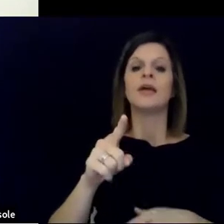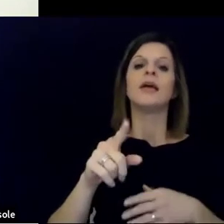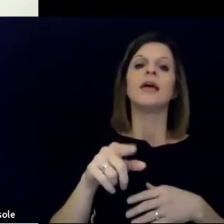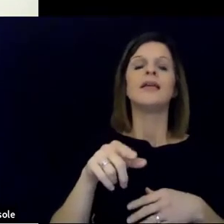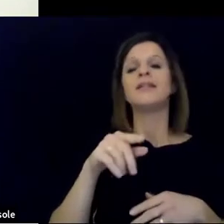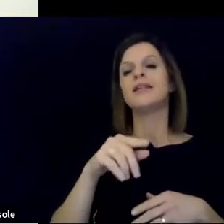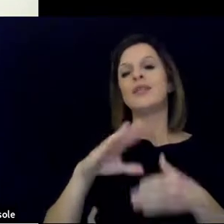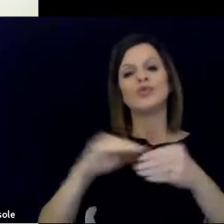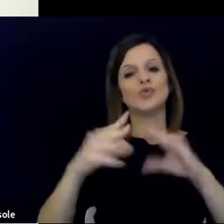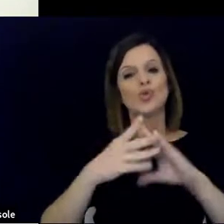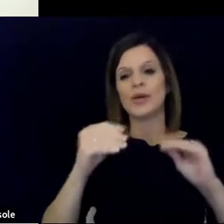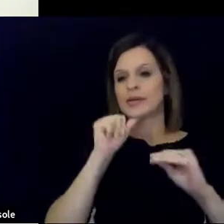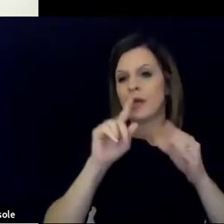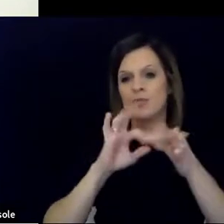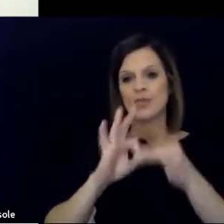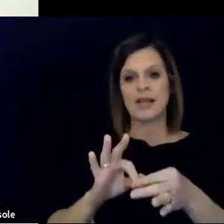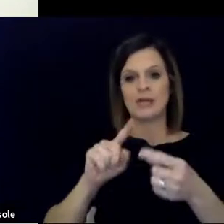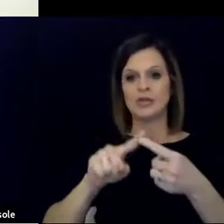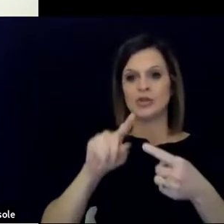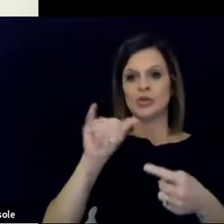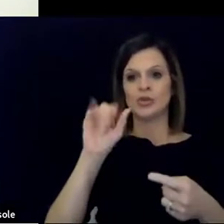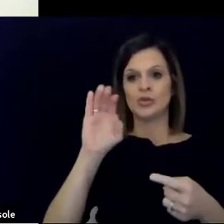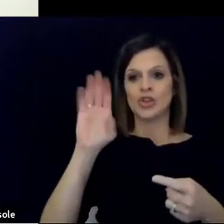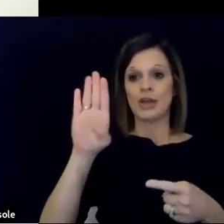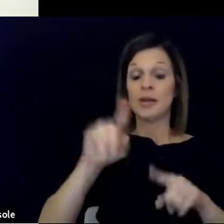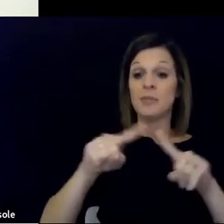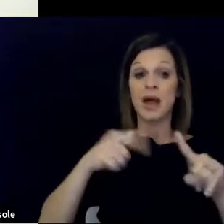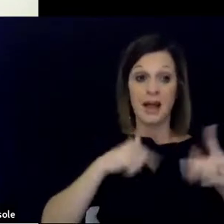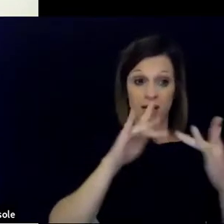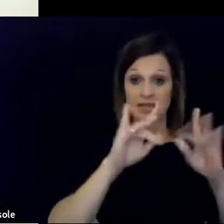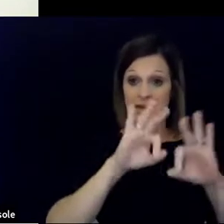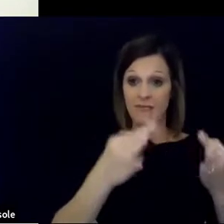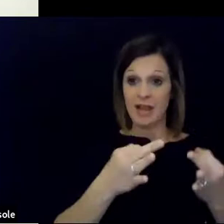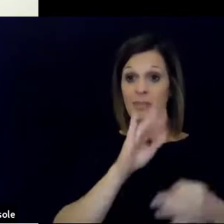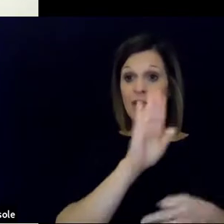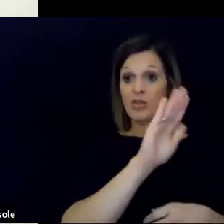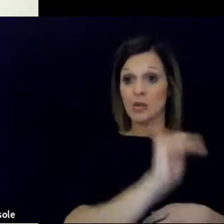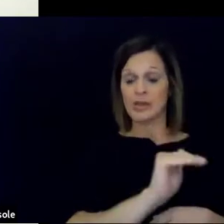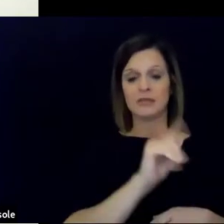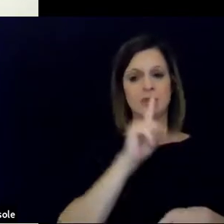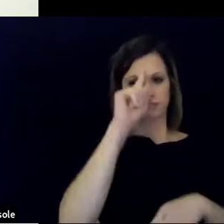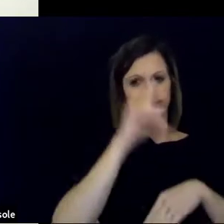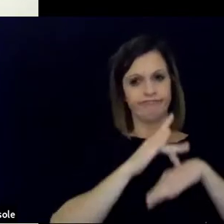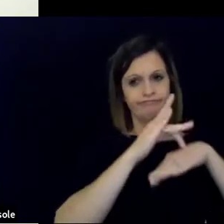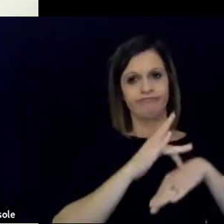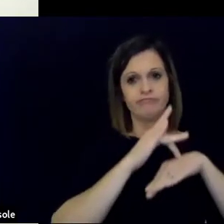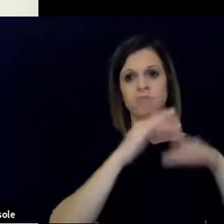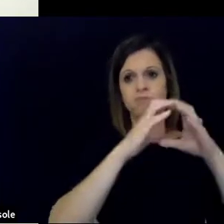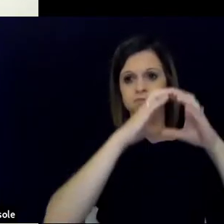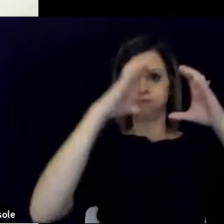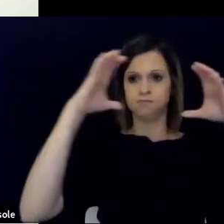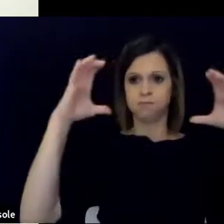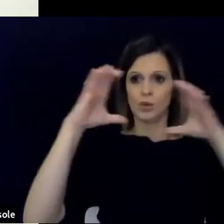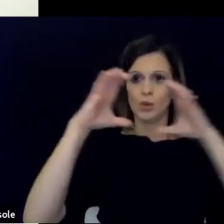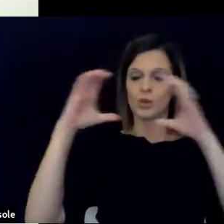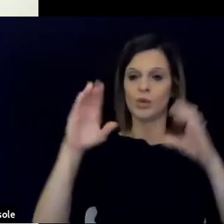whose kid was obsessed with balloons. And it starts off going to Walmart where they had a balloon stand